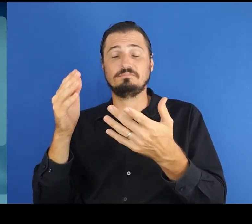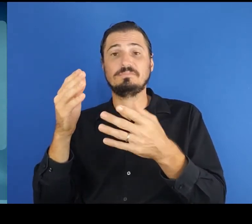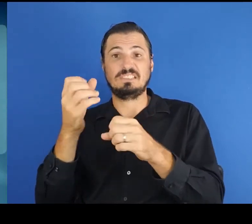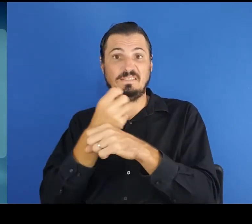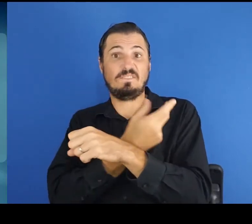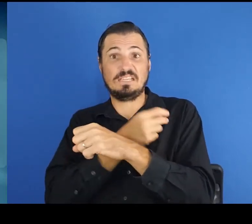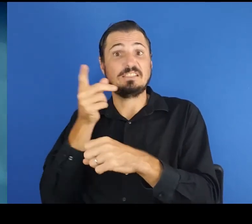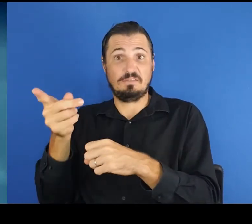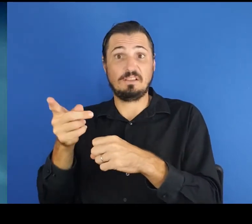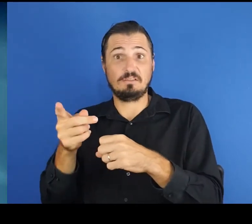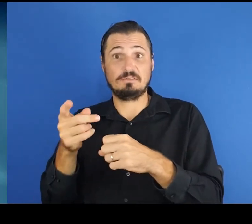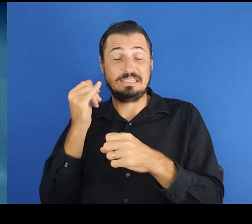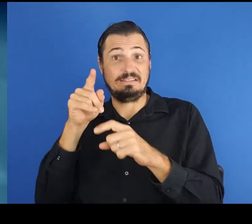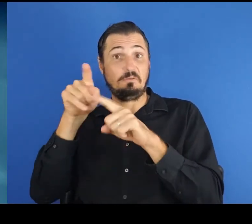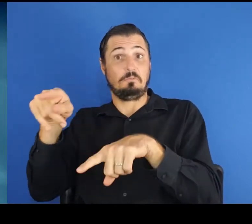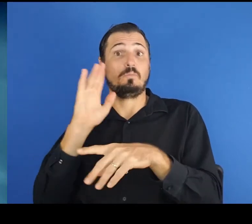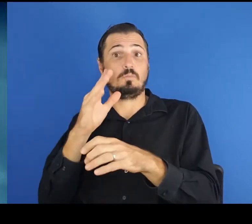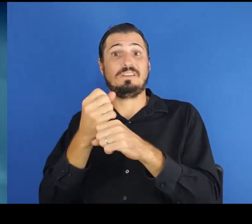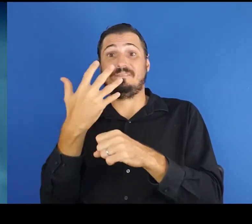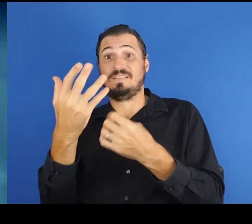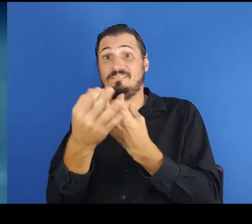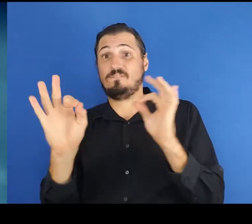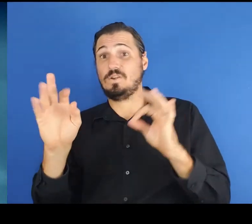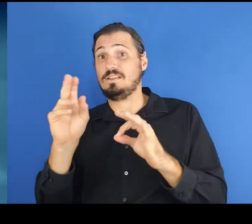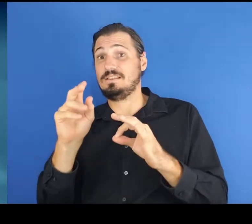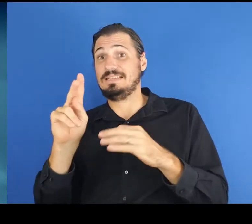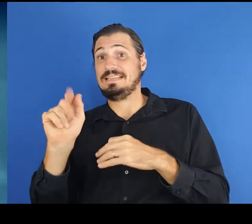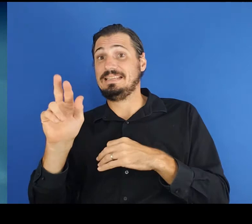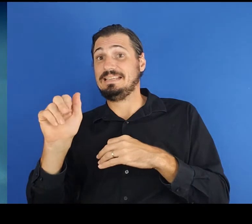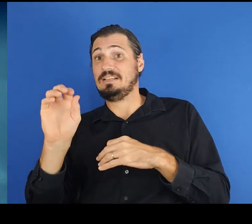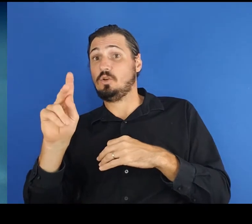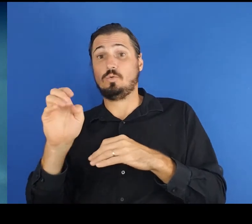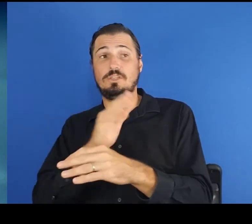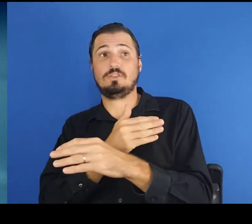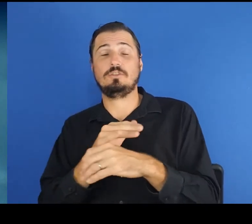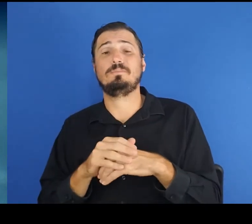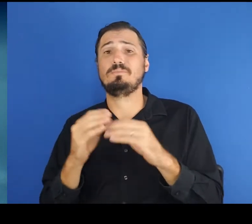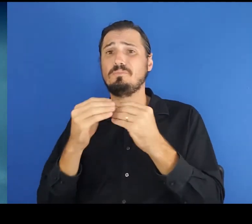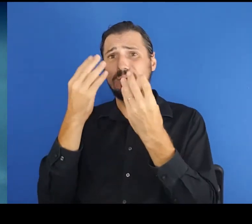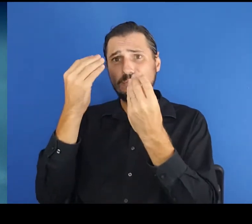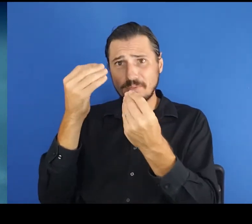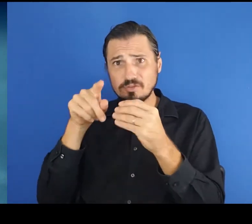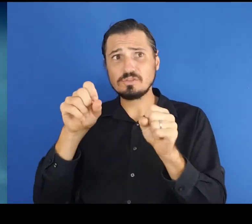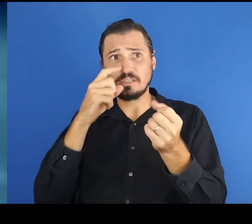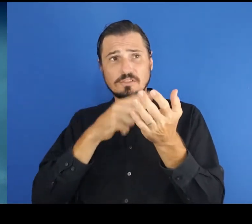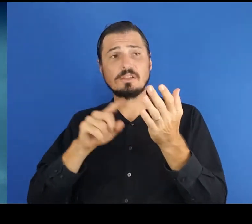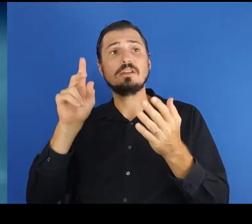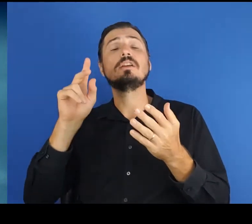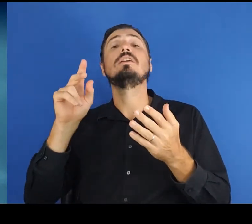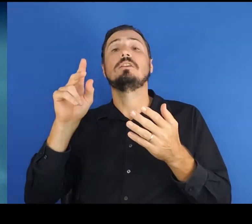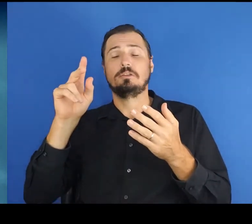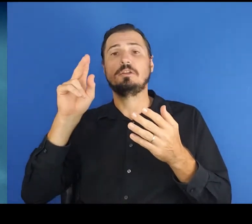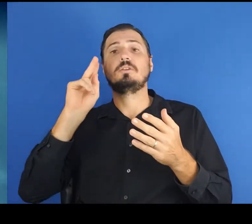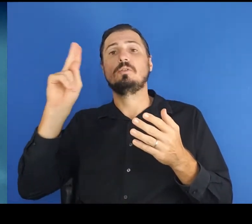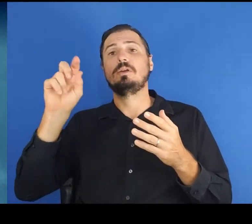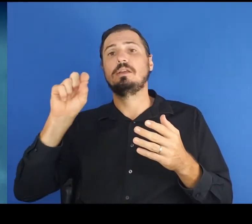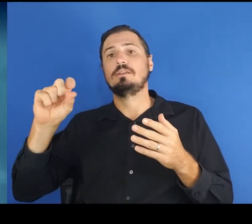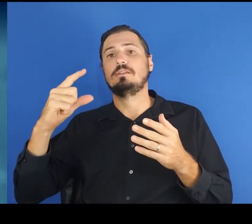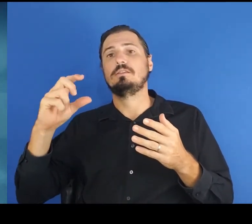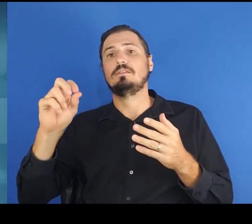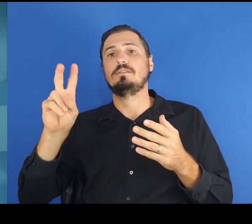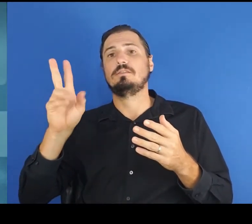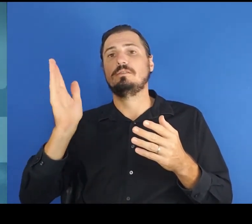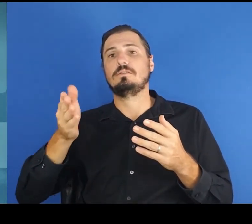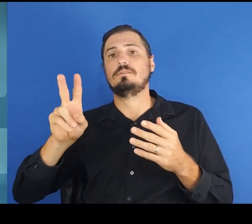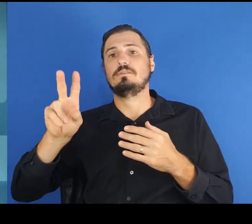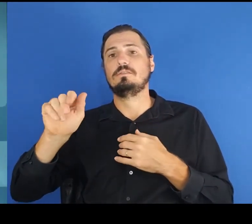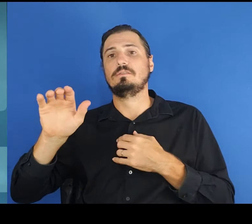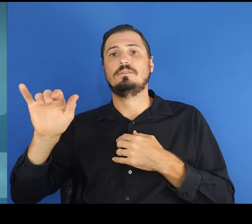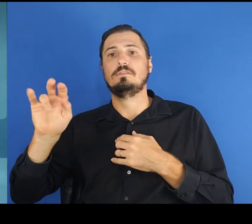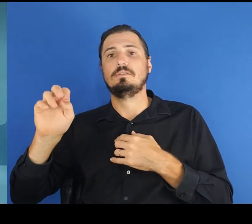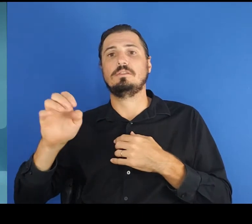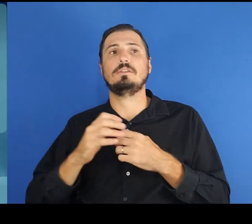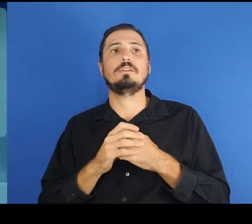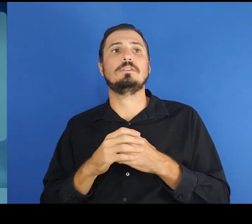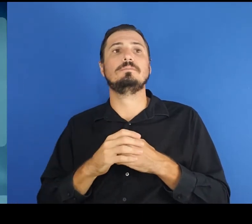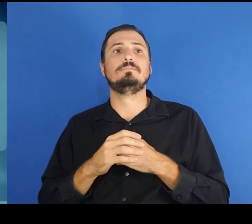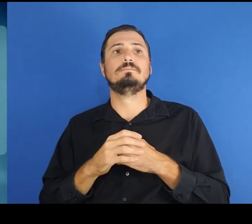For times, registration information and other details on pop-up clinics and other vaccine sites, visit Kauai.gov/vaccine